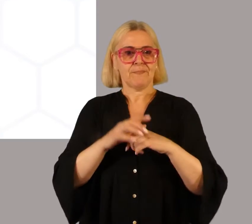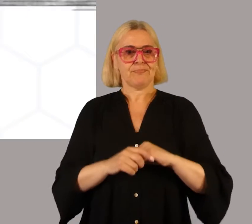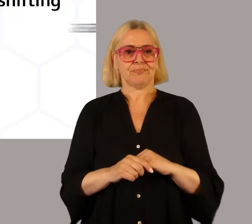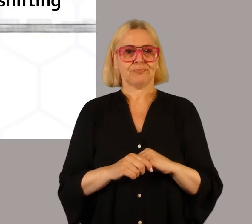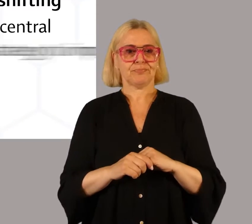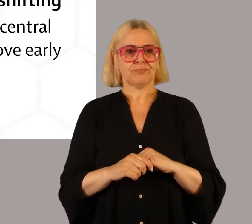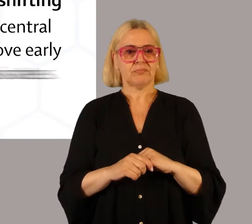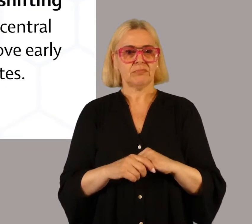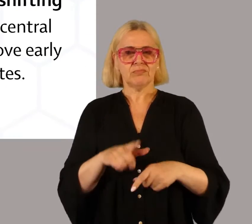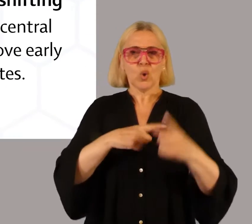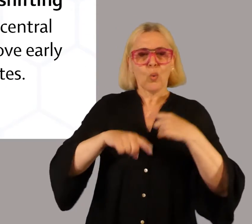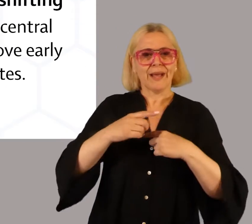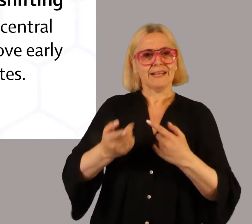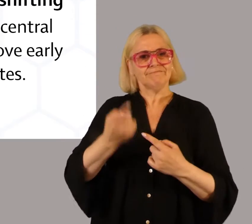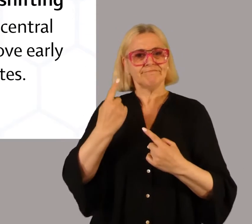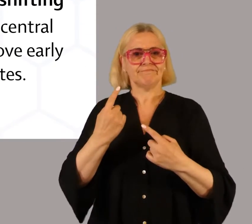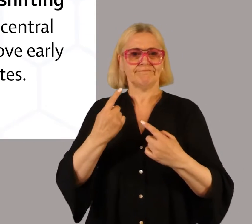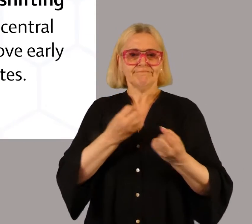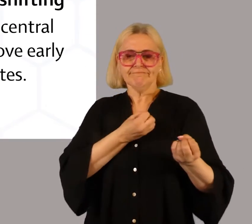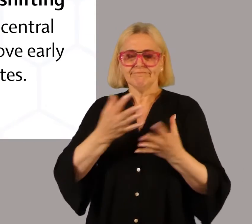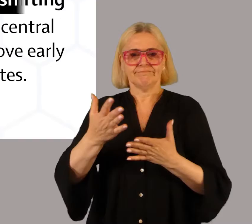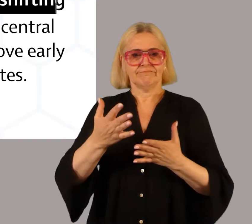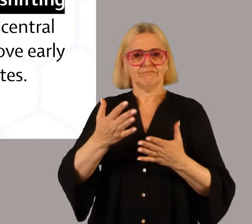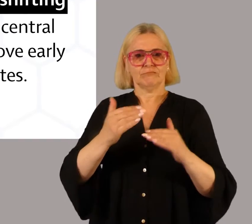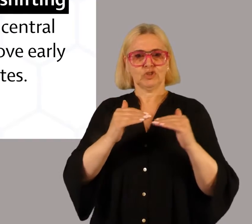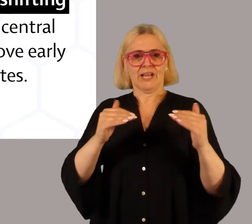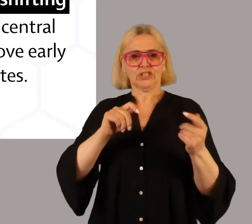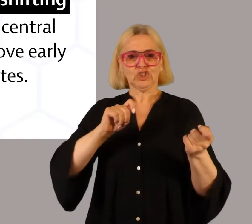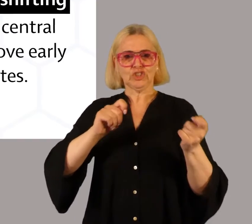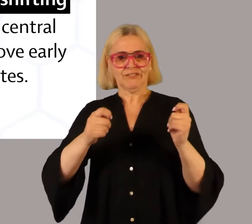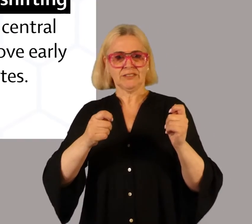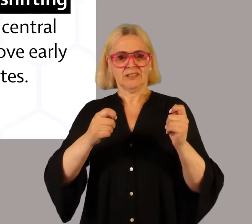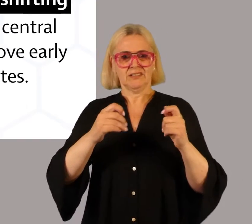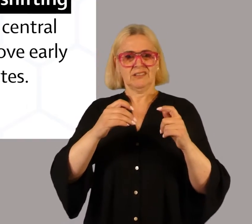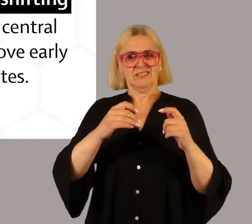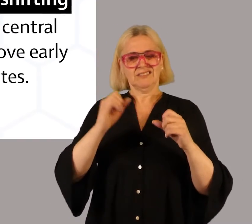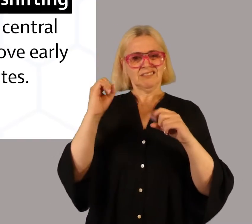we call for action to deliver stage-shifting as a critical and central